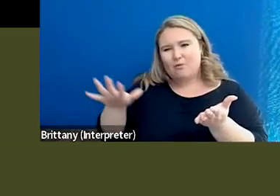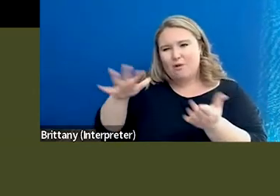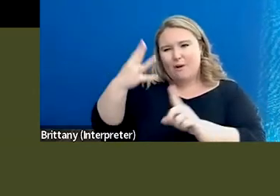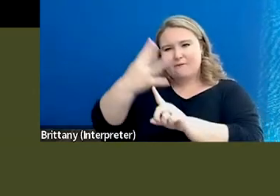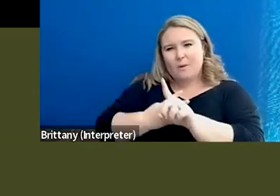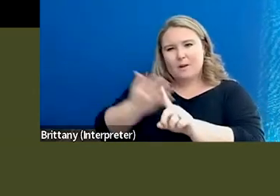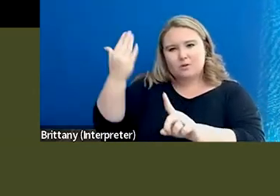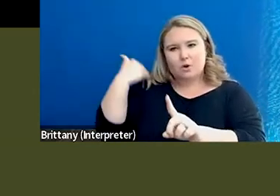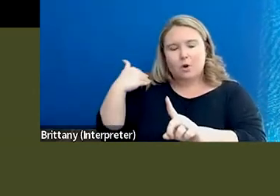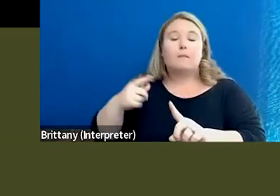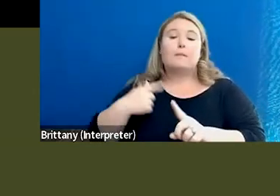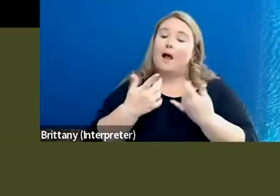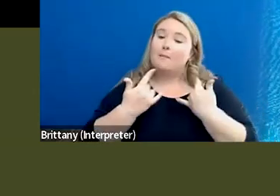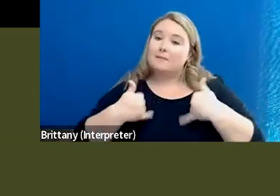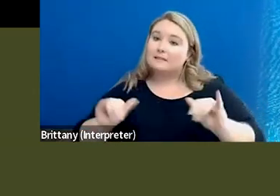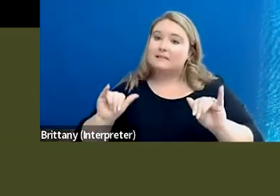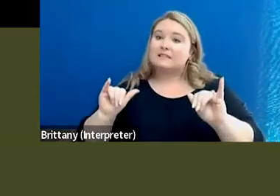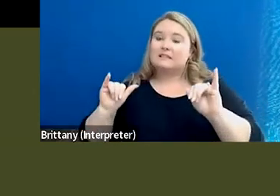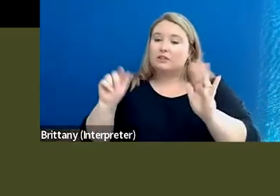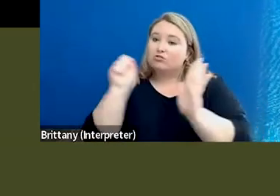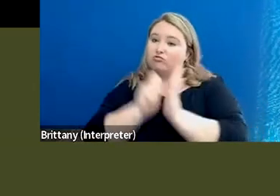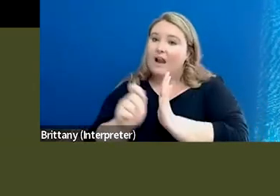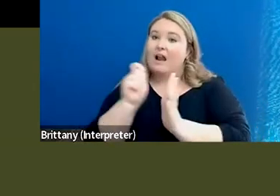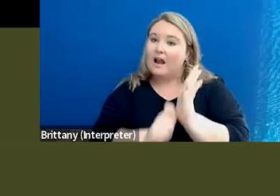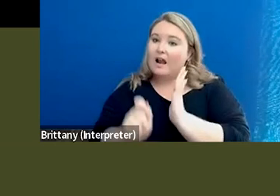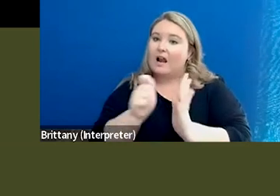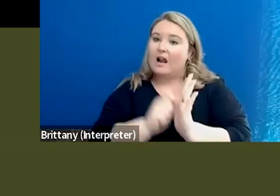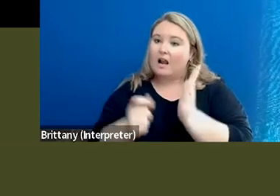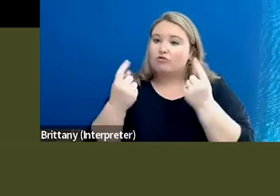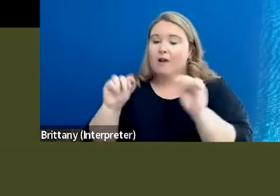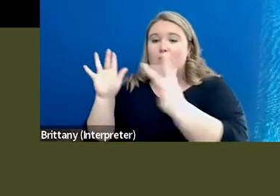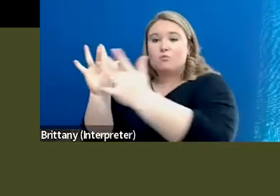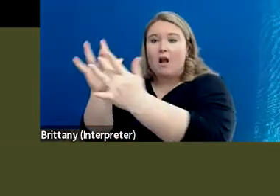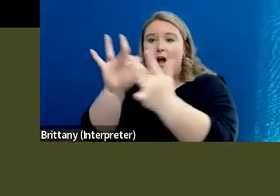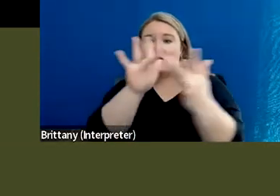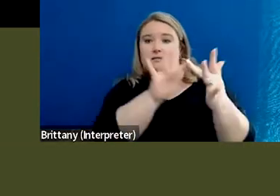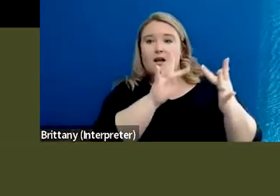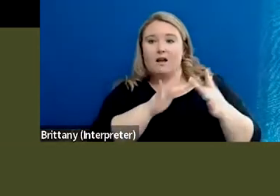and going through a lot, trying to figure out what to do. I even wrote letters to the newspapers